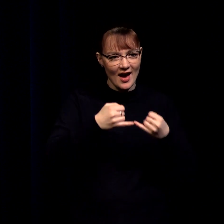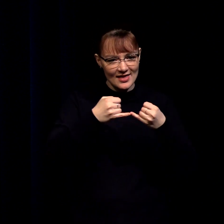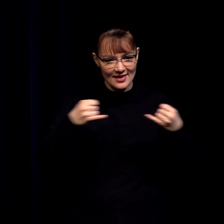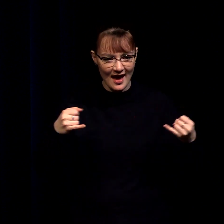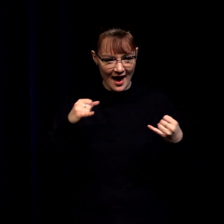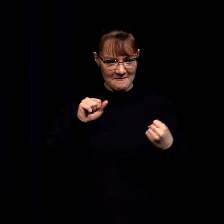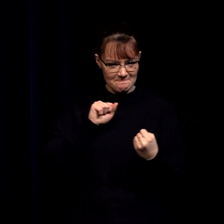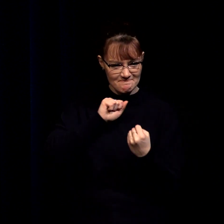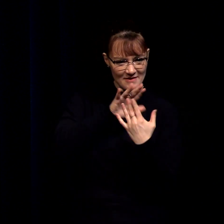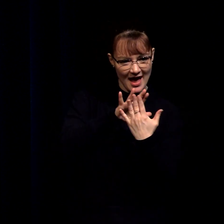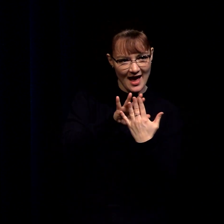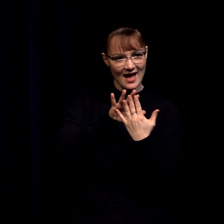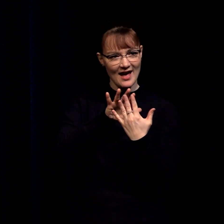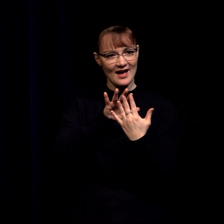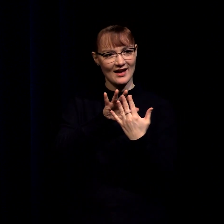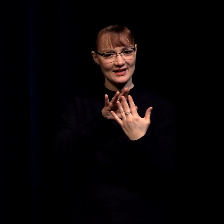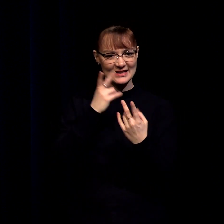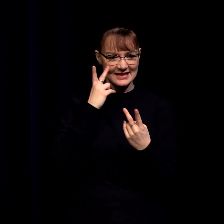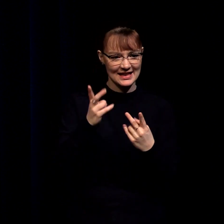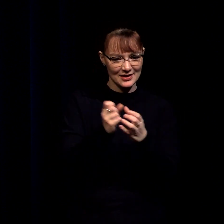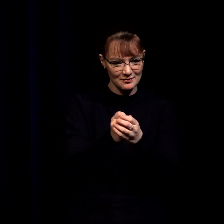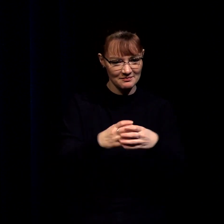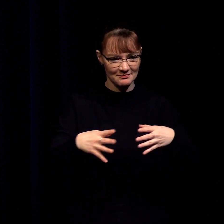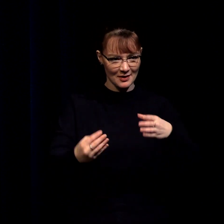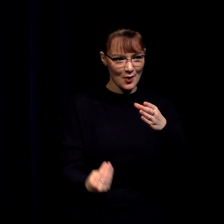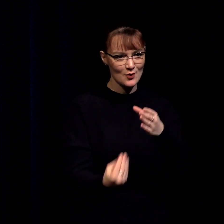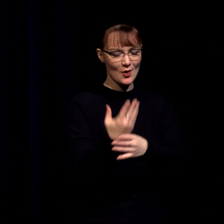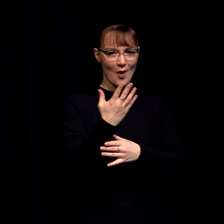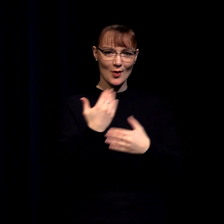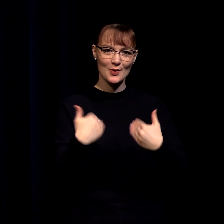the front line. And what I love about this is for some of these